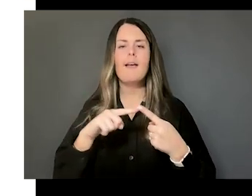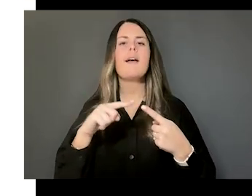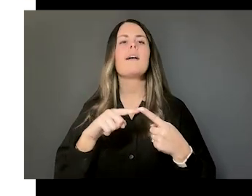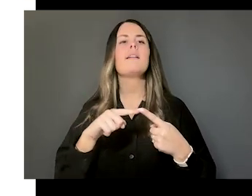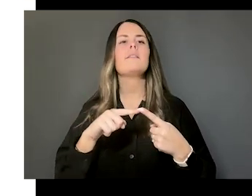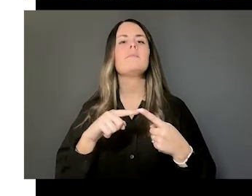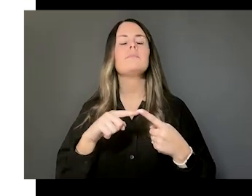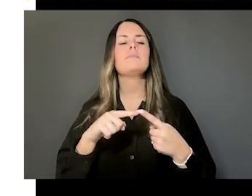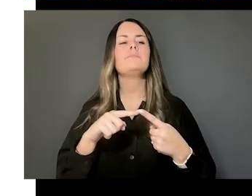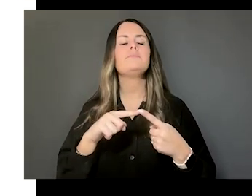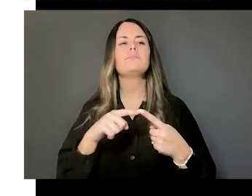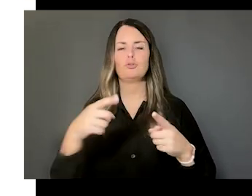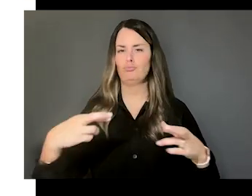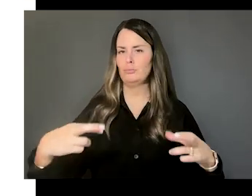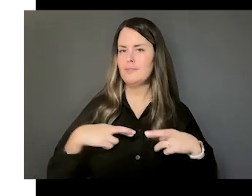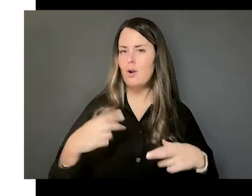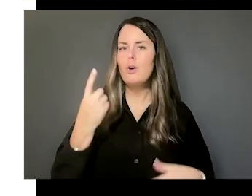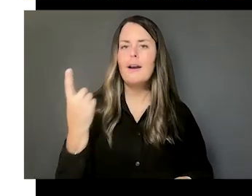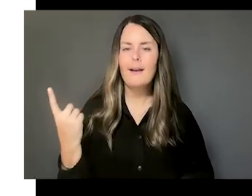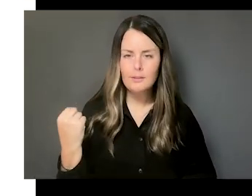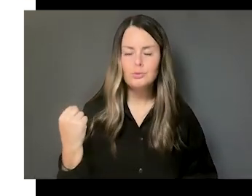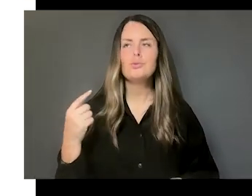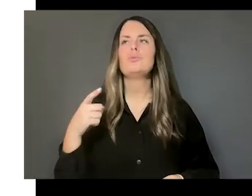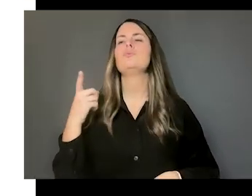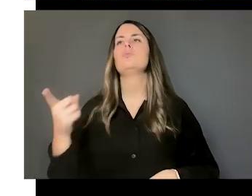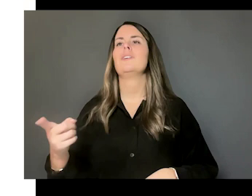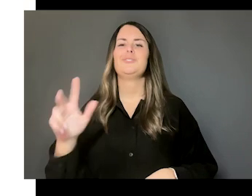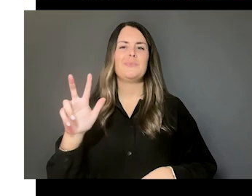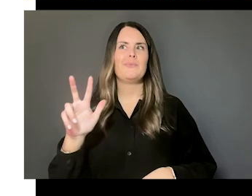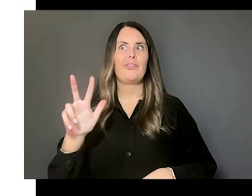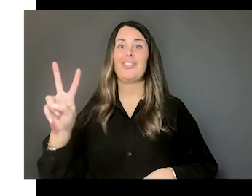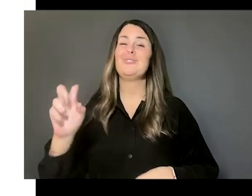is, she retired last year. It was her last year. She was 32 years in.